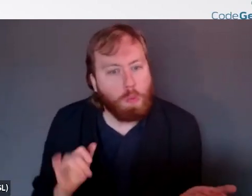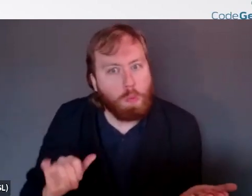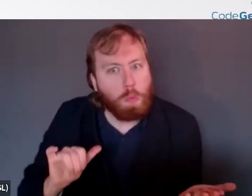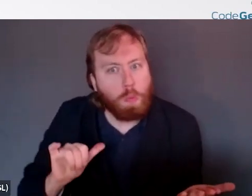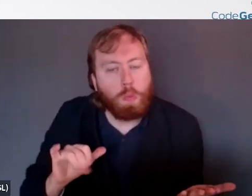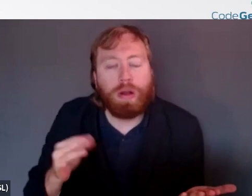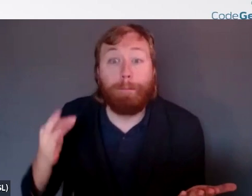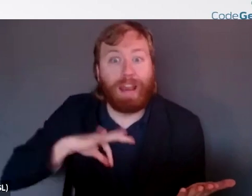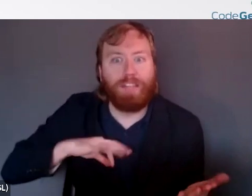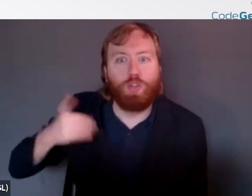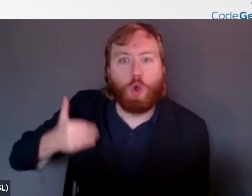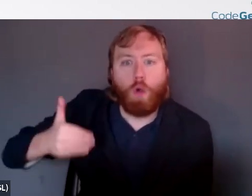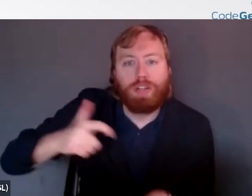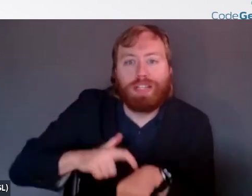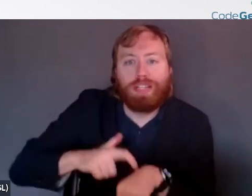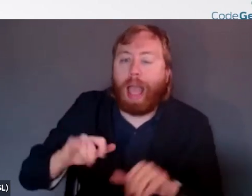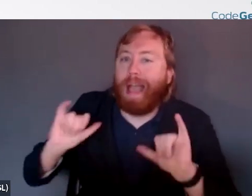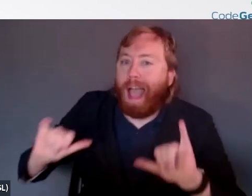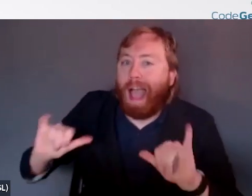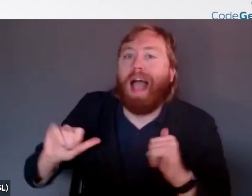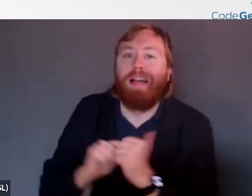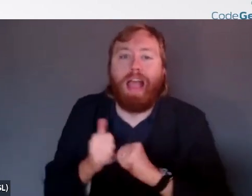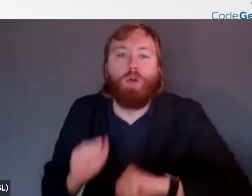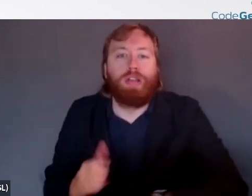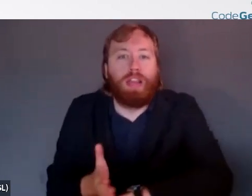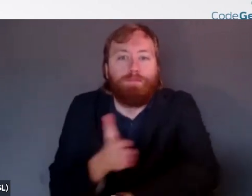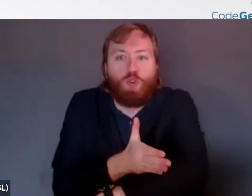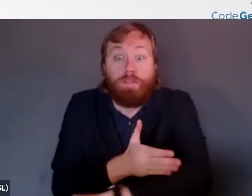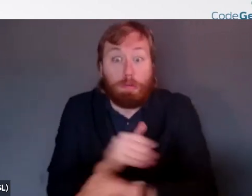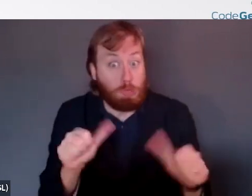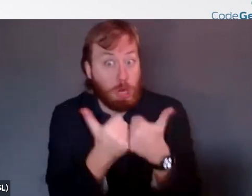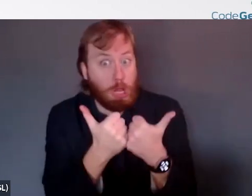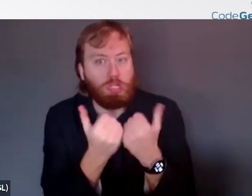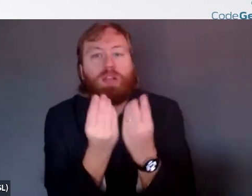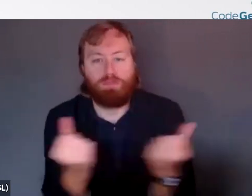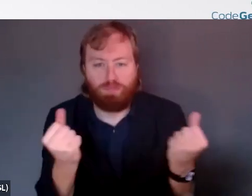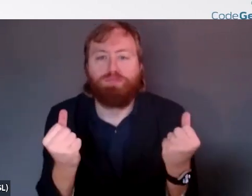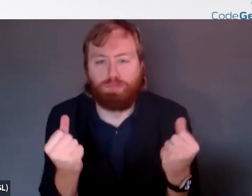this reveals potential improvements and uncovers challenges that can be reviewed and addressed.